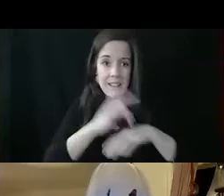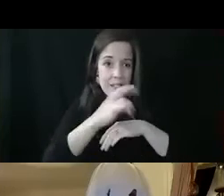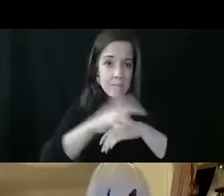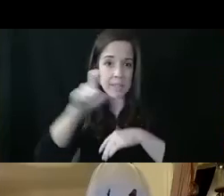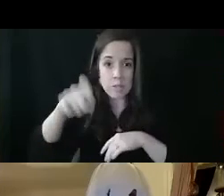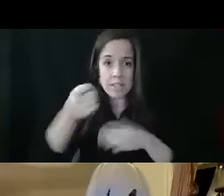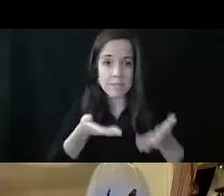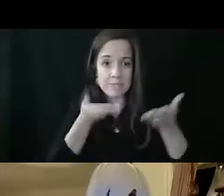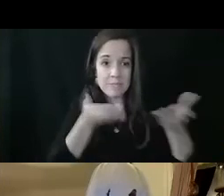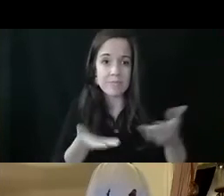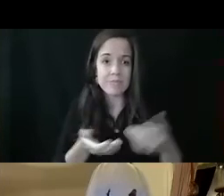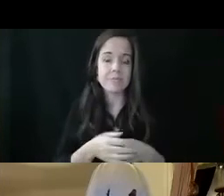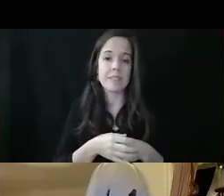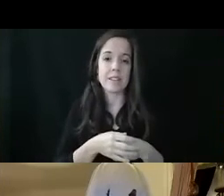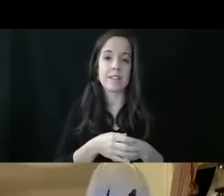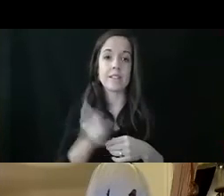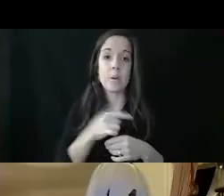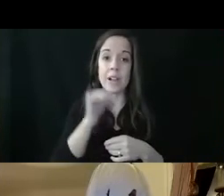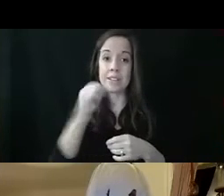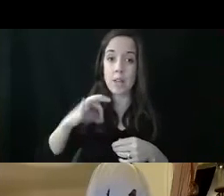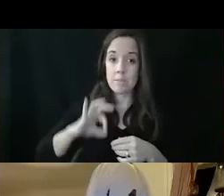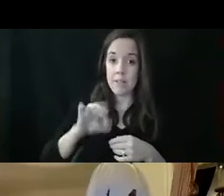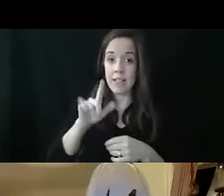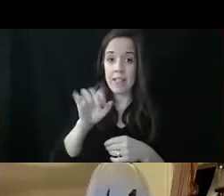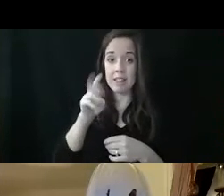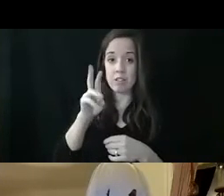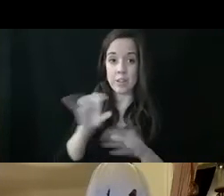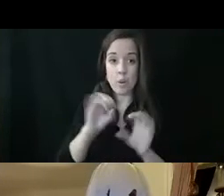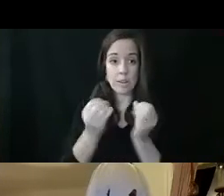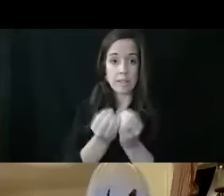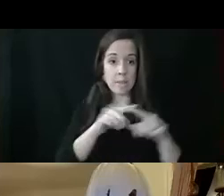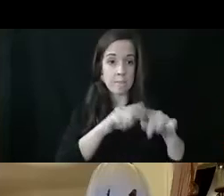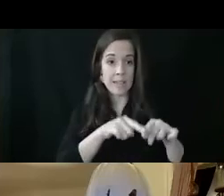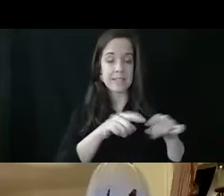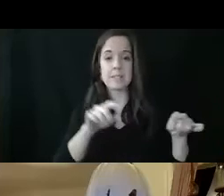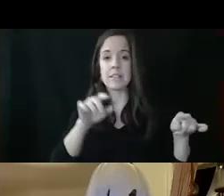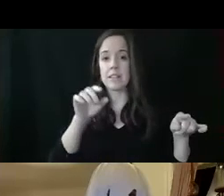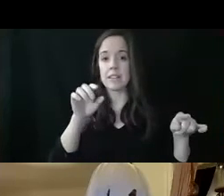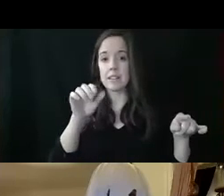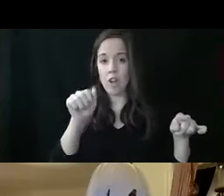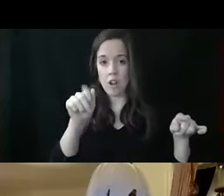So, we're a nonprofit literary organization based in Fayetteville, Arkansas. We host a poetry